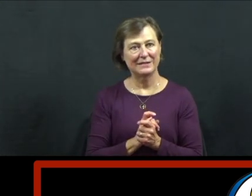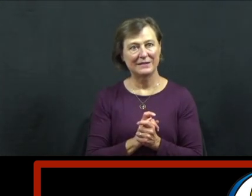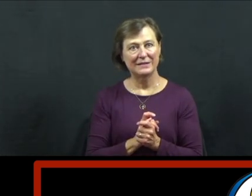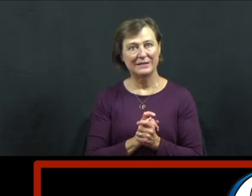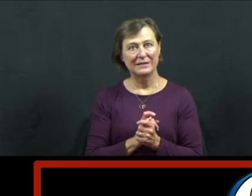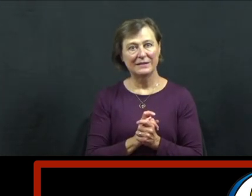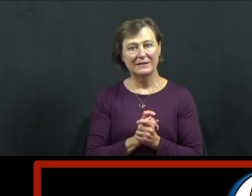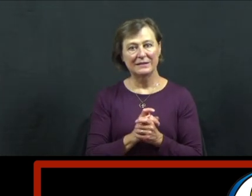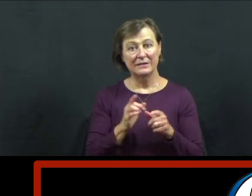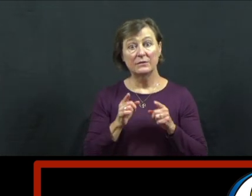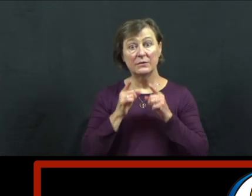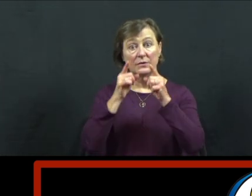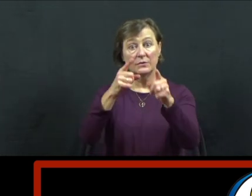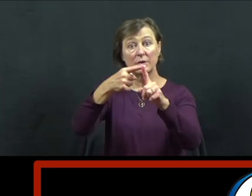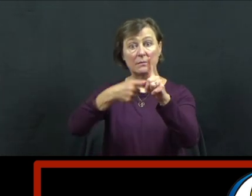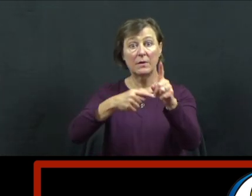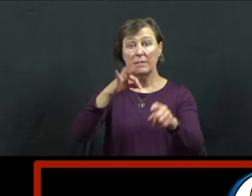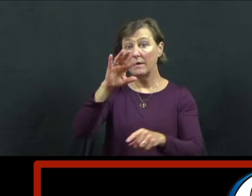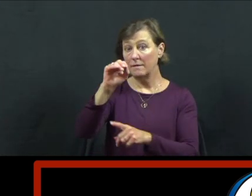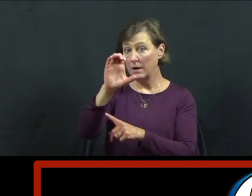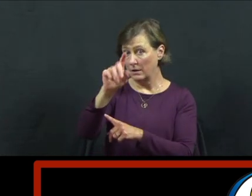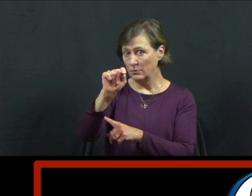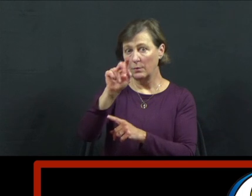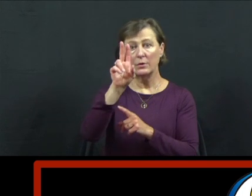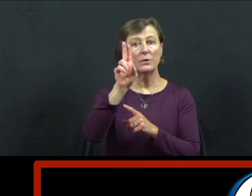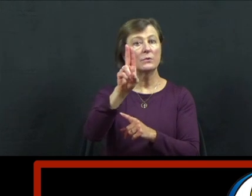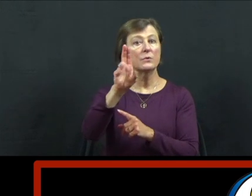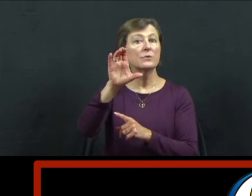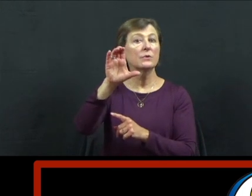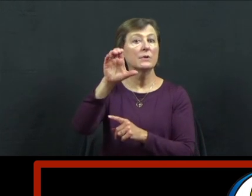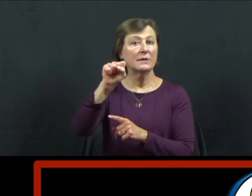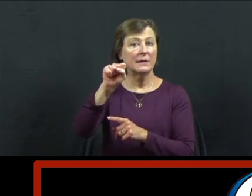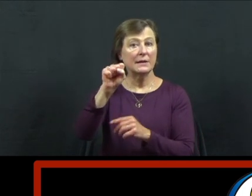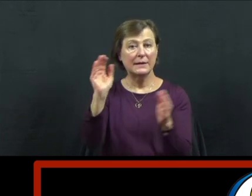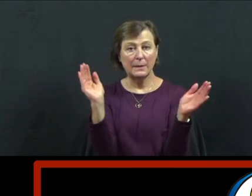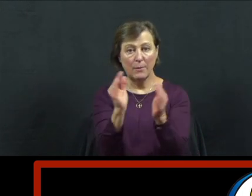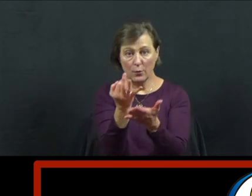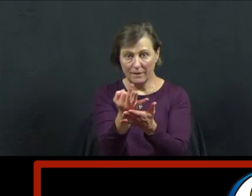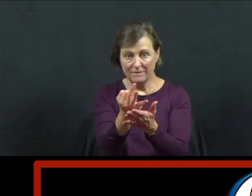During the month of October, the UUCS Microfinance Committee is excited to